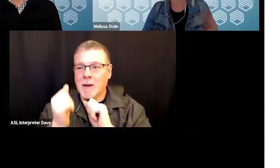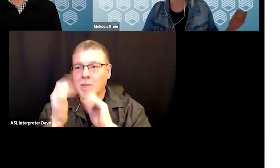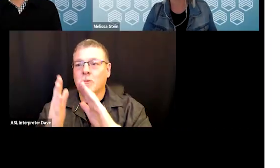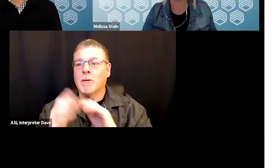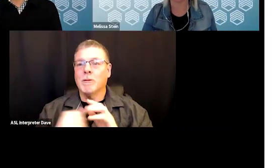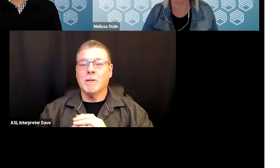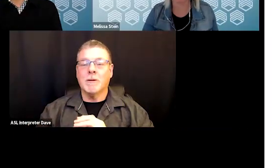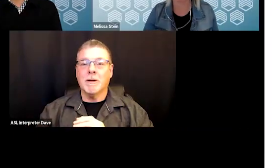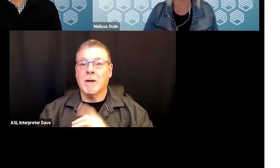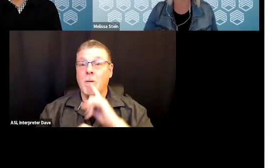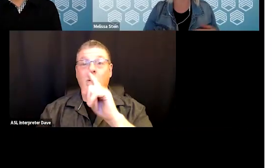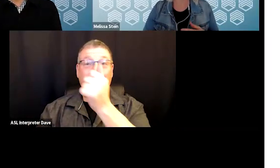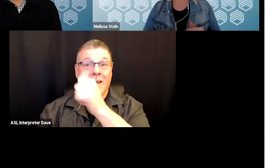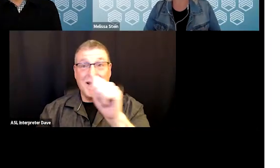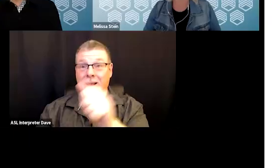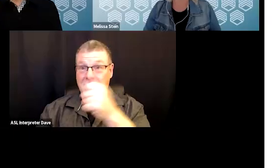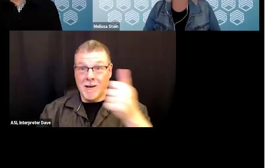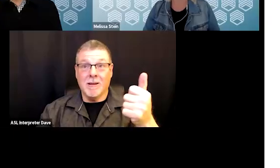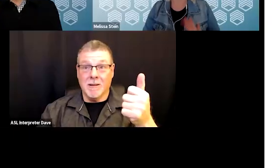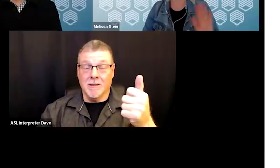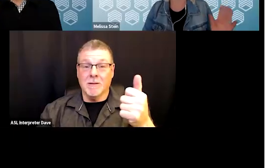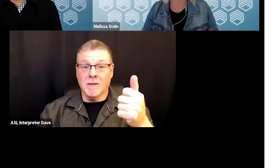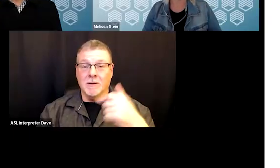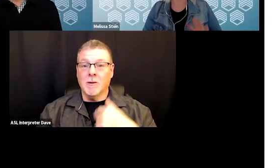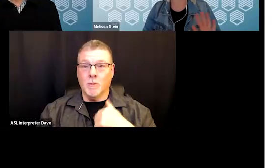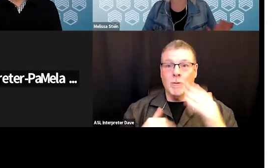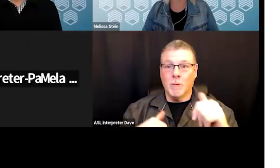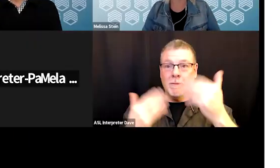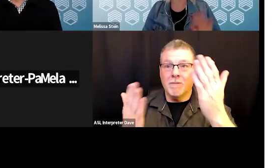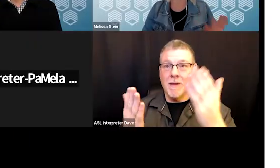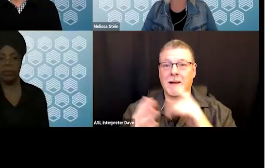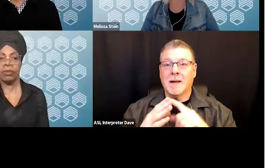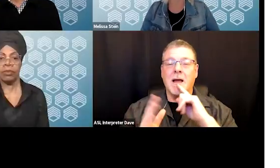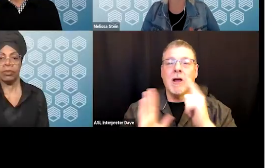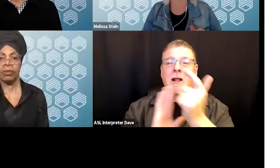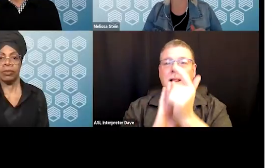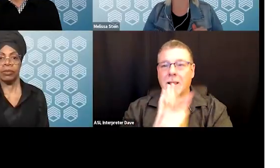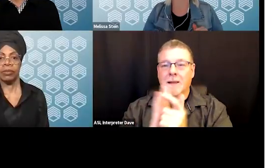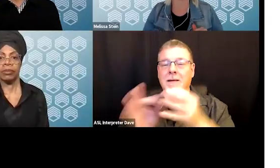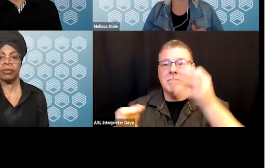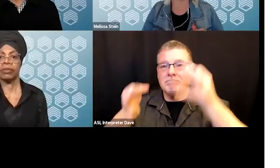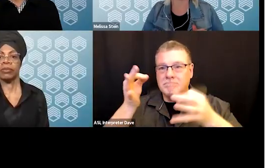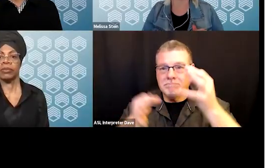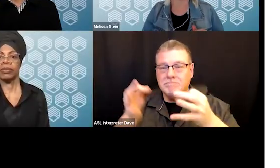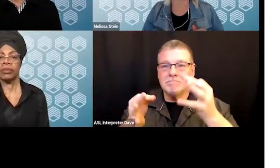or really any other service that we provide within our criminal, legal, criminal justice context,